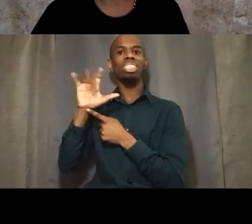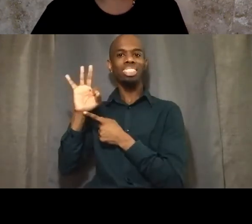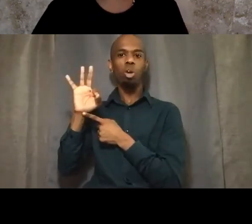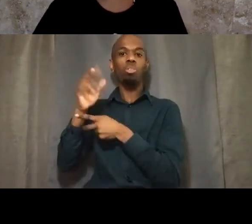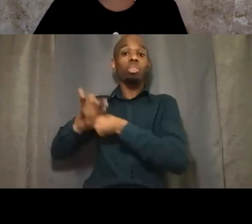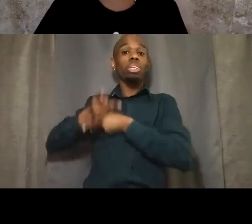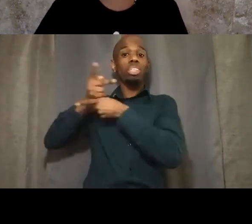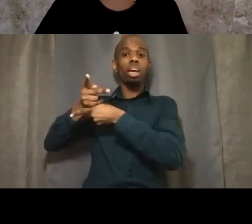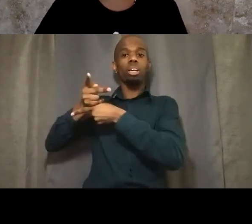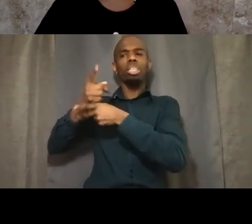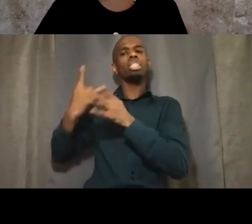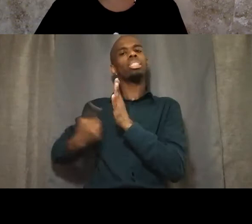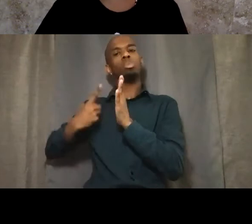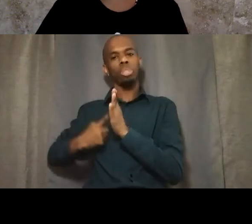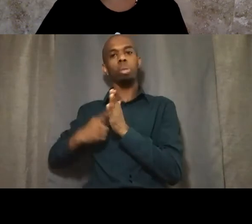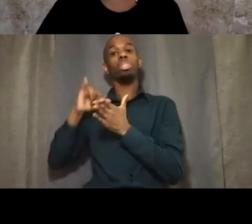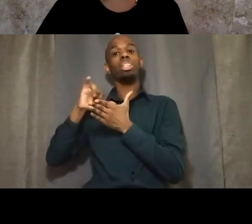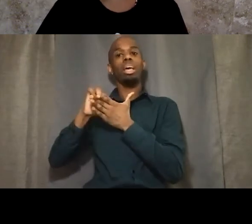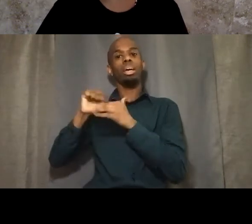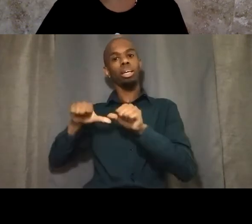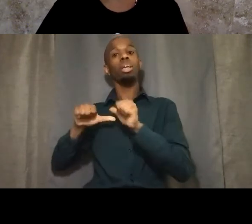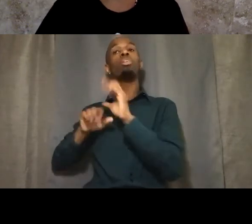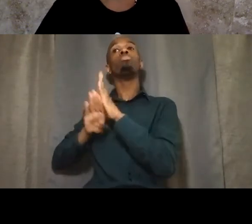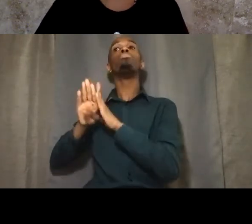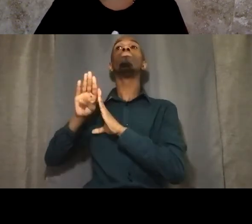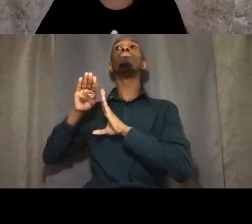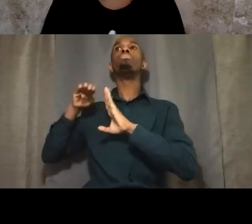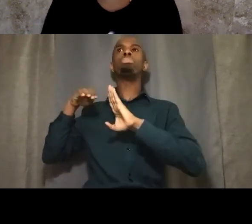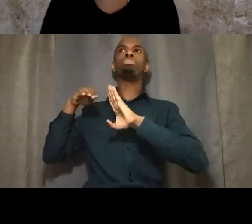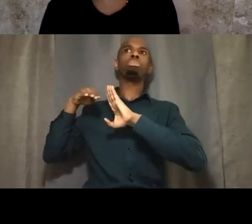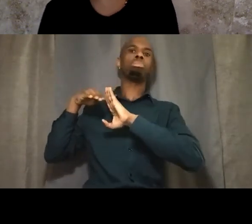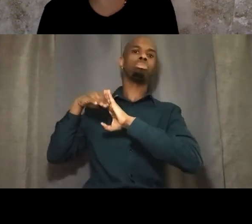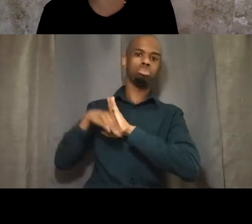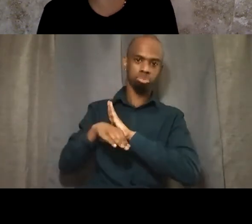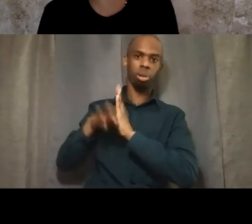But two, when you really need people, self care is problematic.